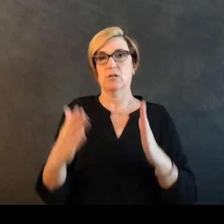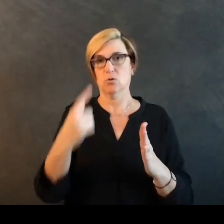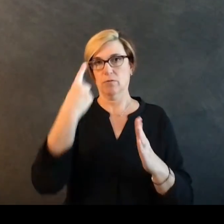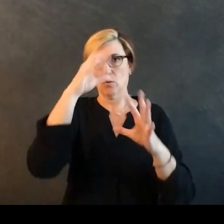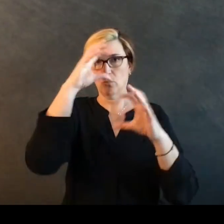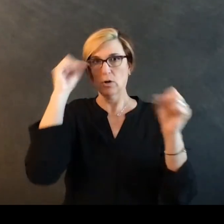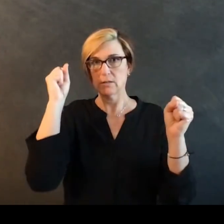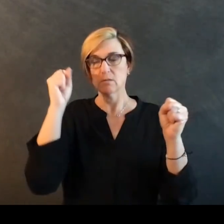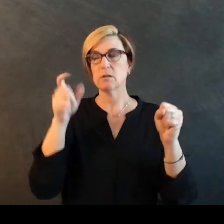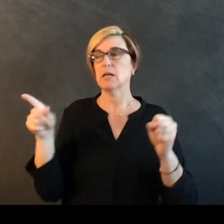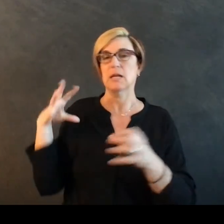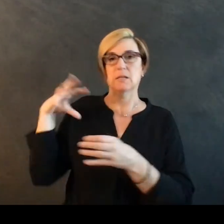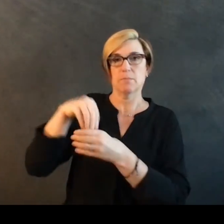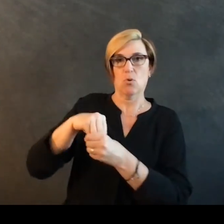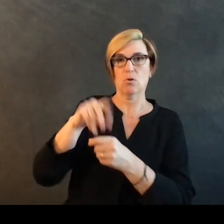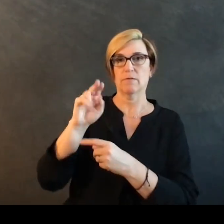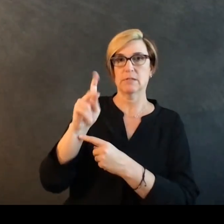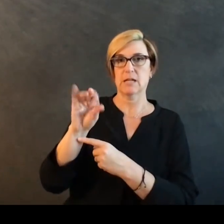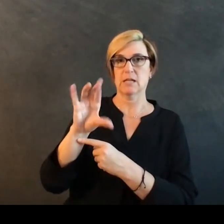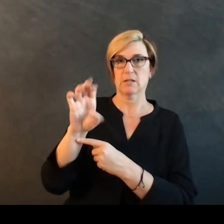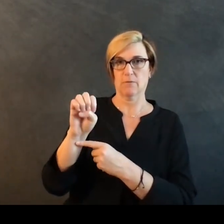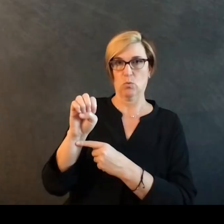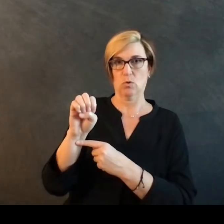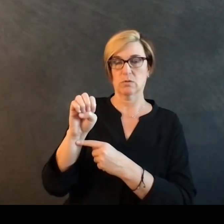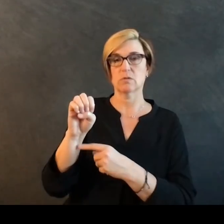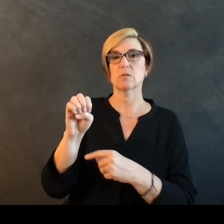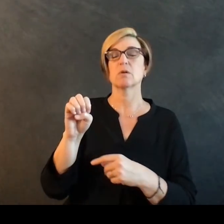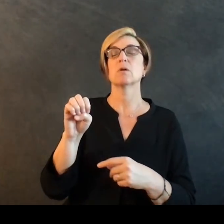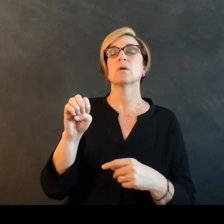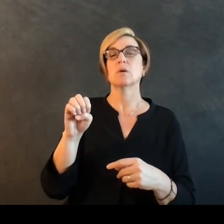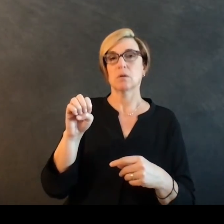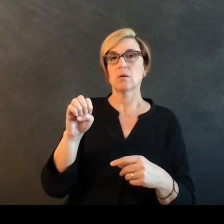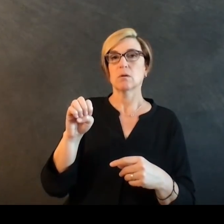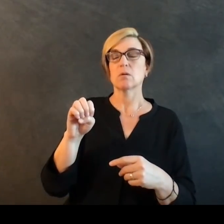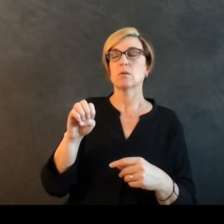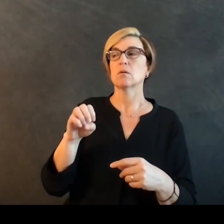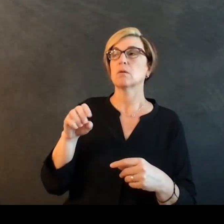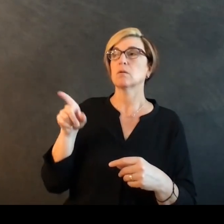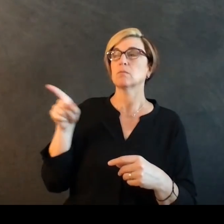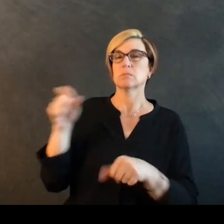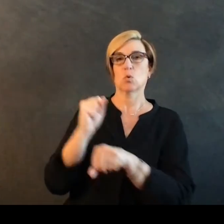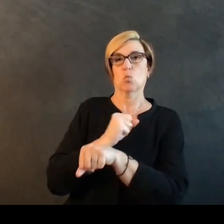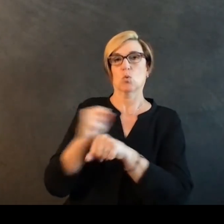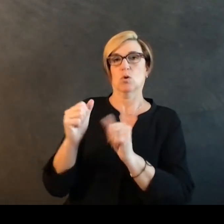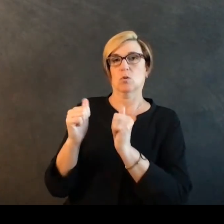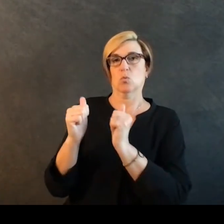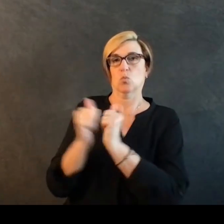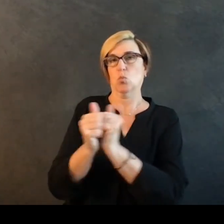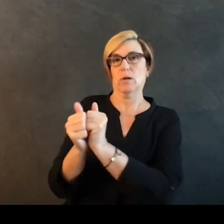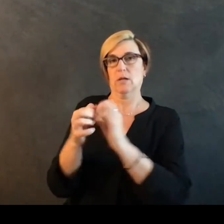Task Force directed to work with FEMA on supply chain issues and in recent weeks